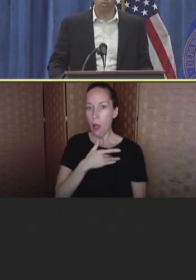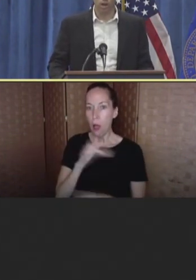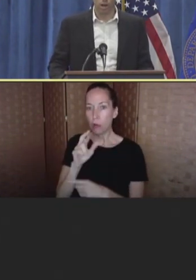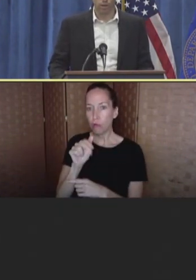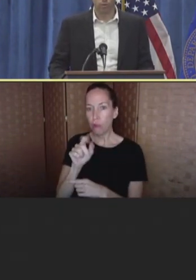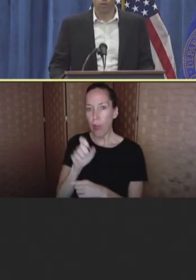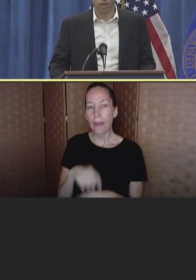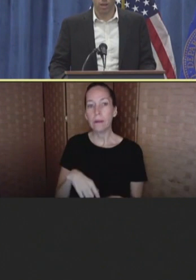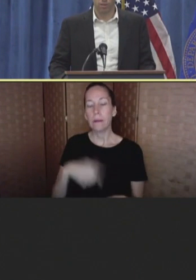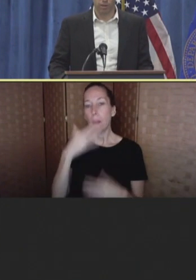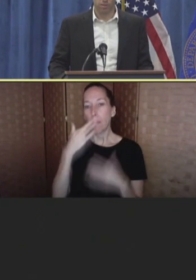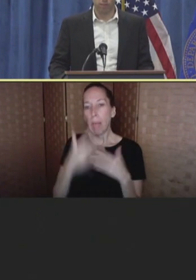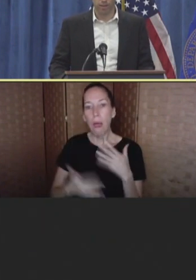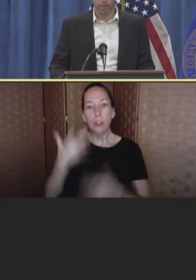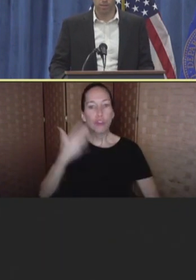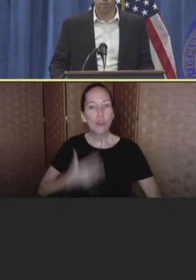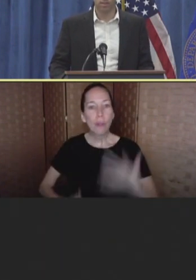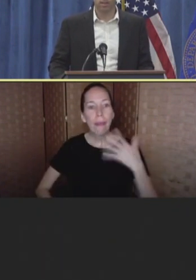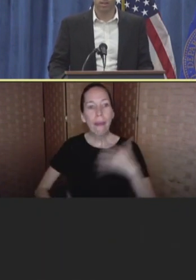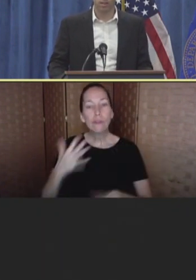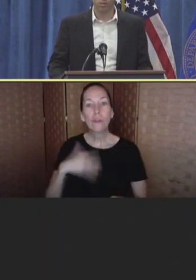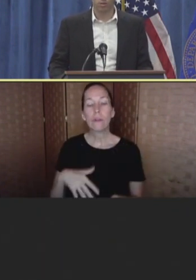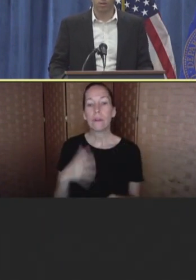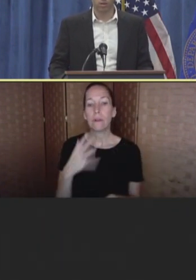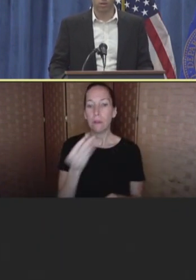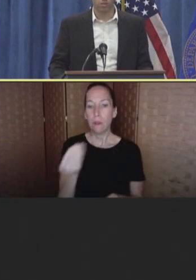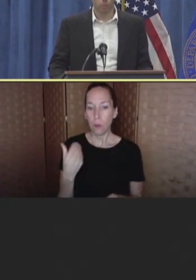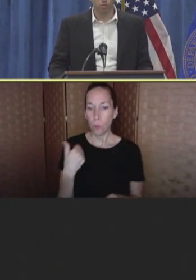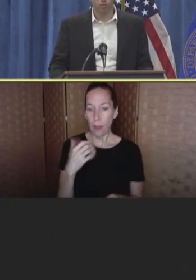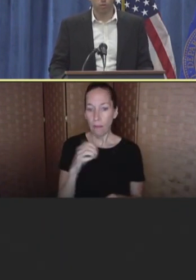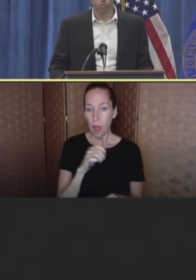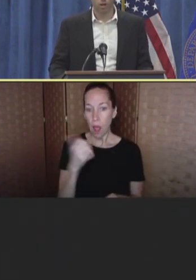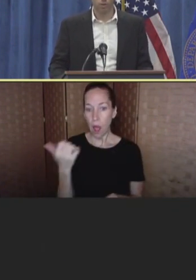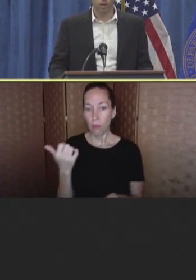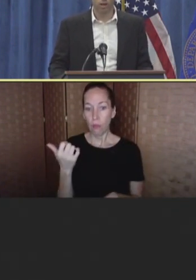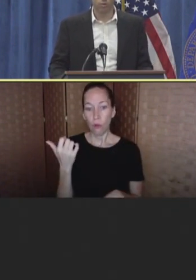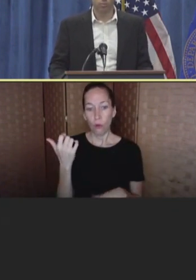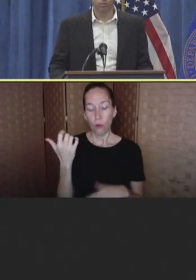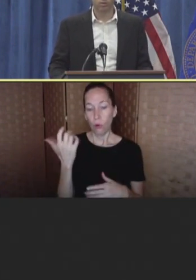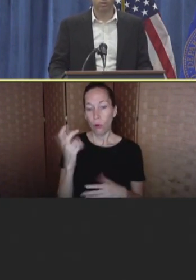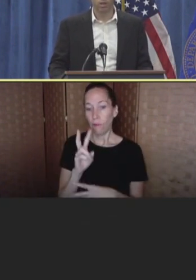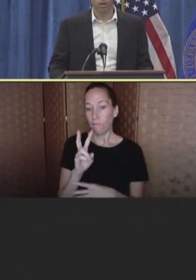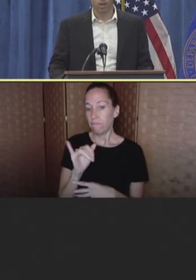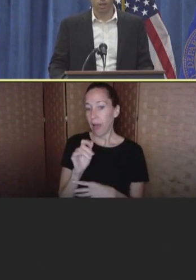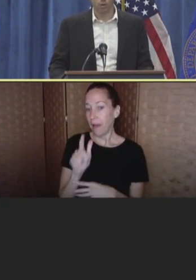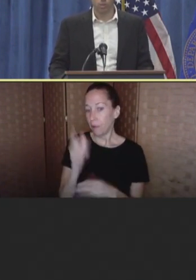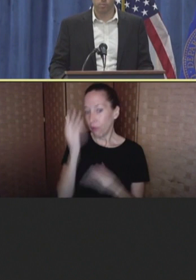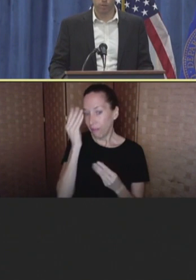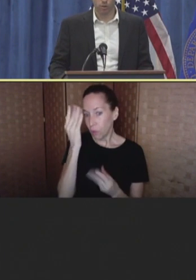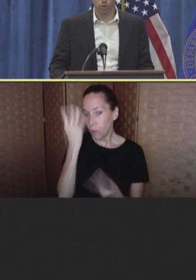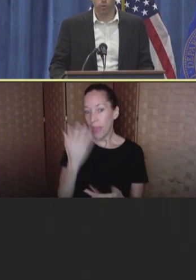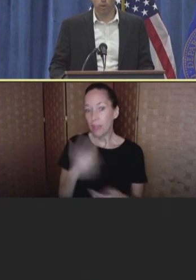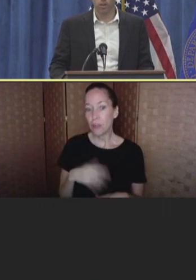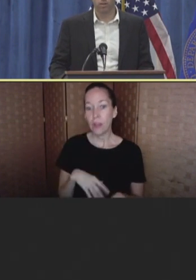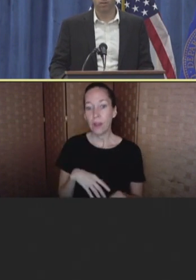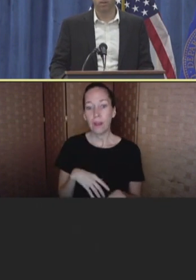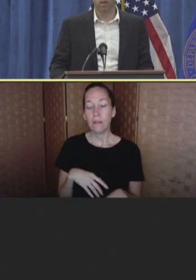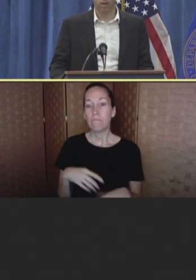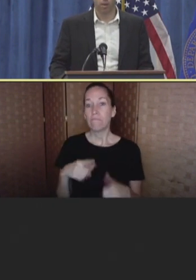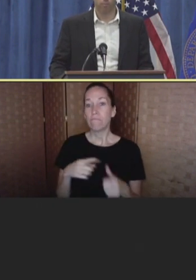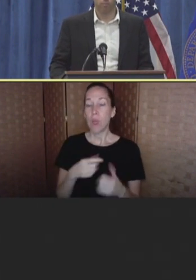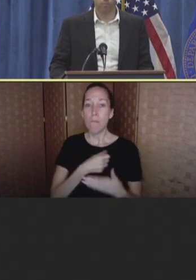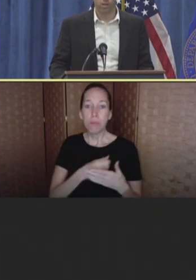other advanced vitals including stroke volume, cardiac output, and respiratory rate, and